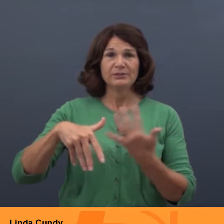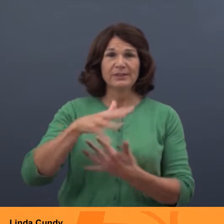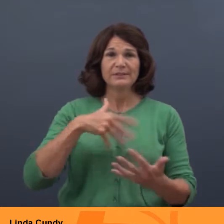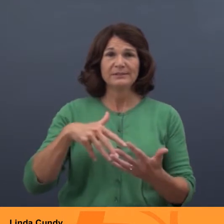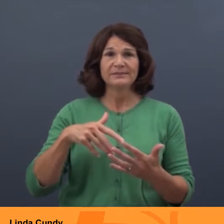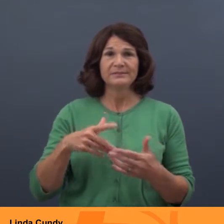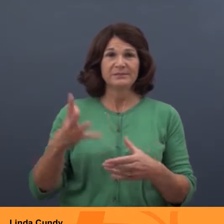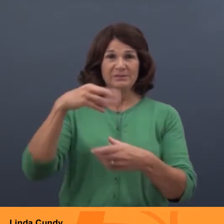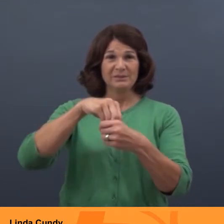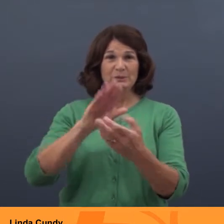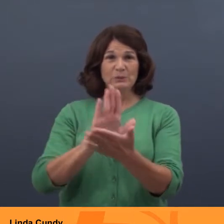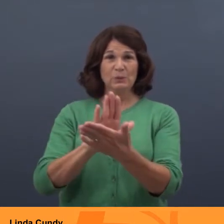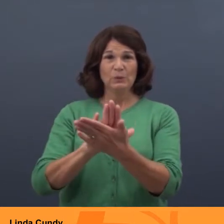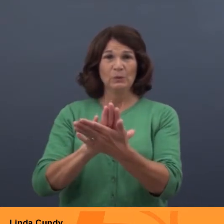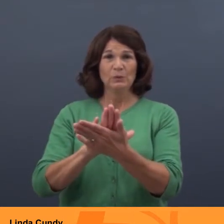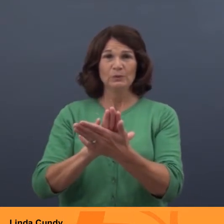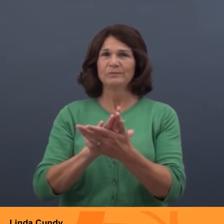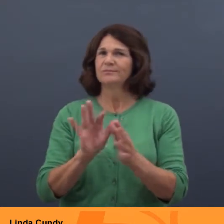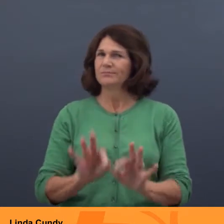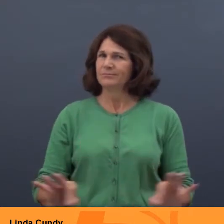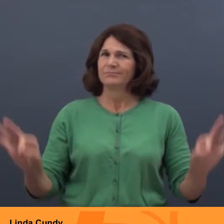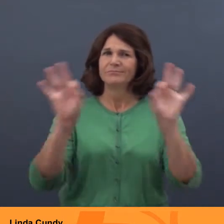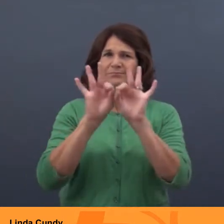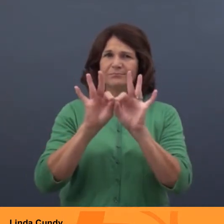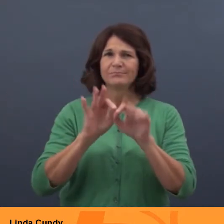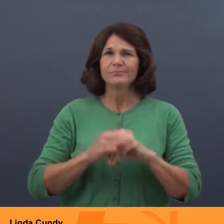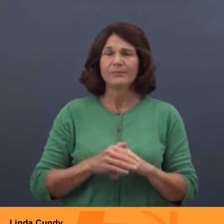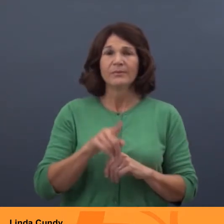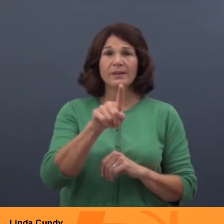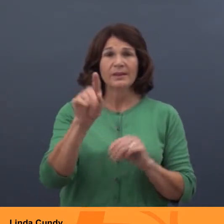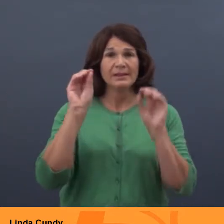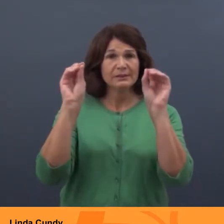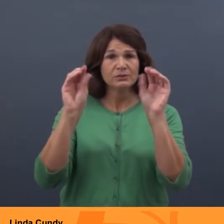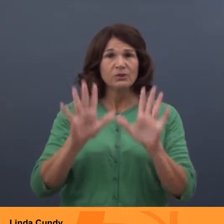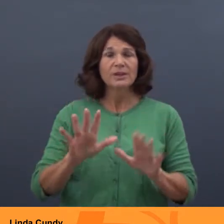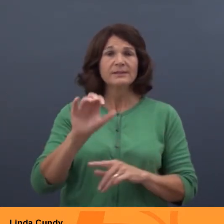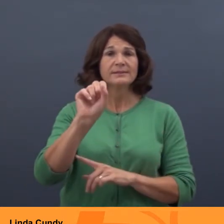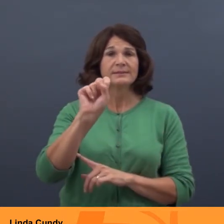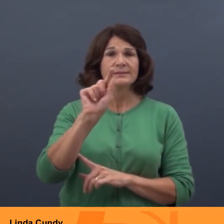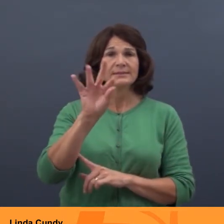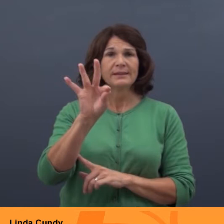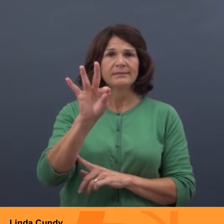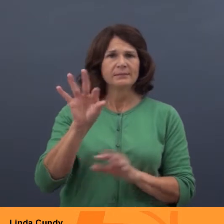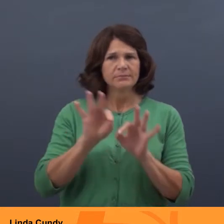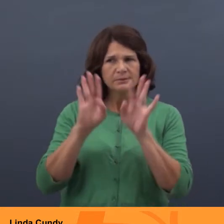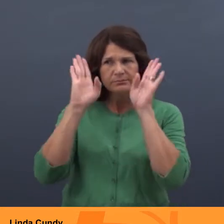Peer interaction within the school day is an area that educators need to pay attention to